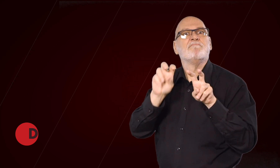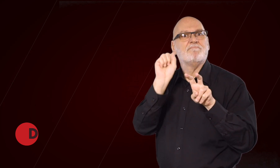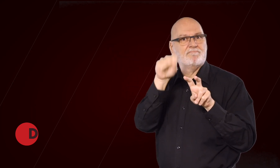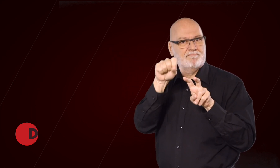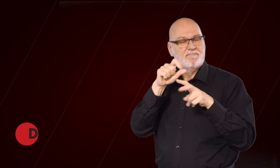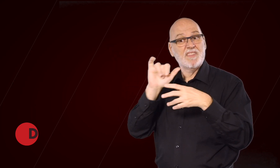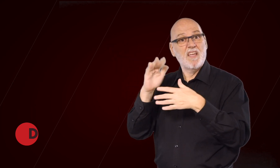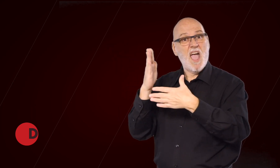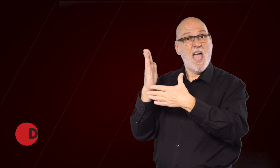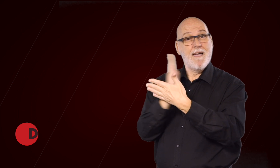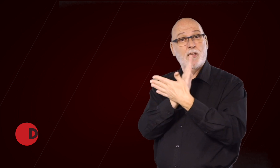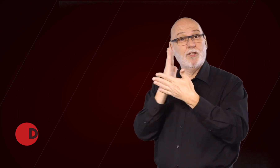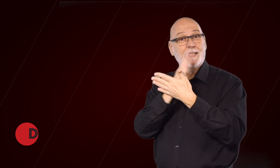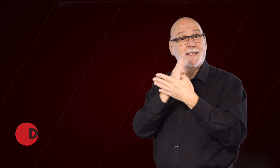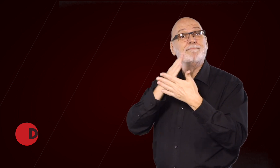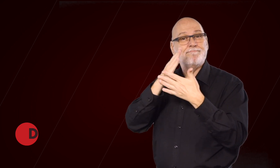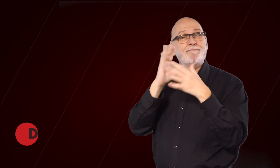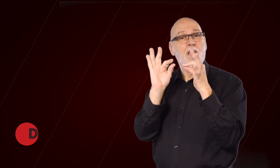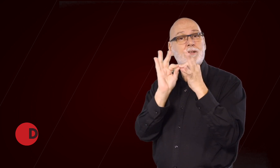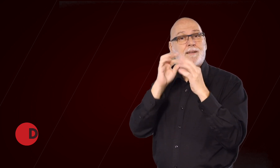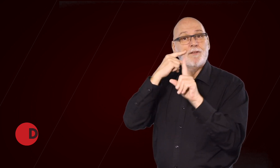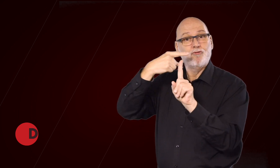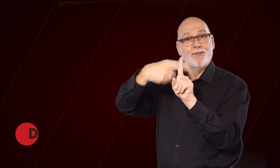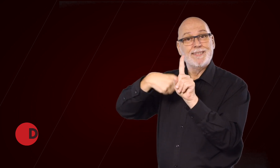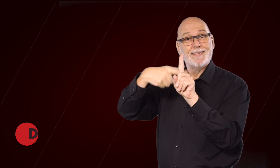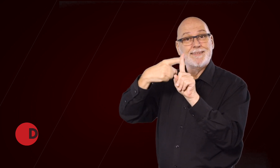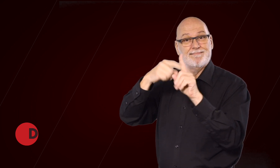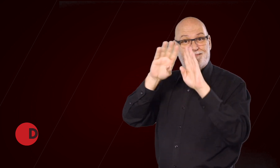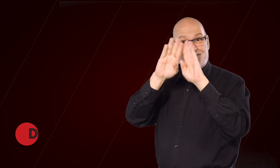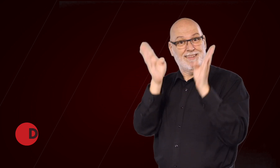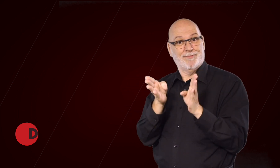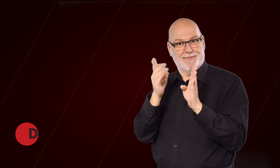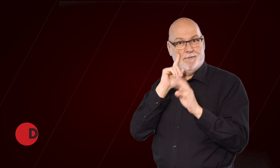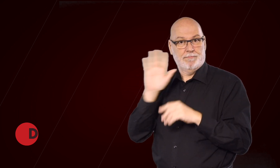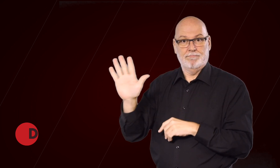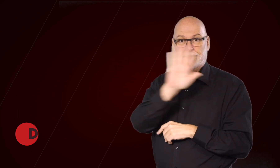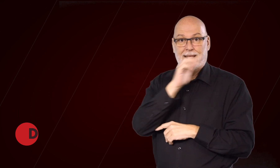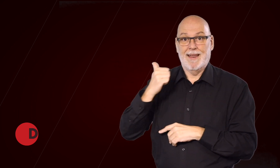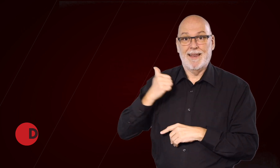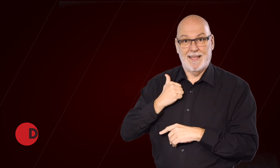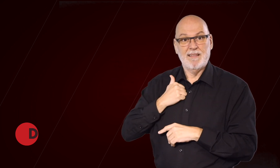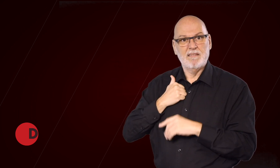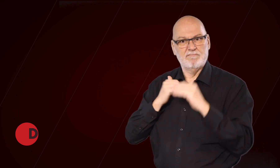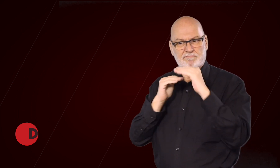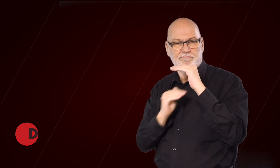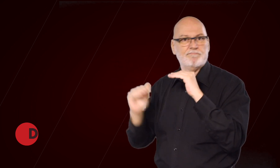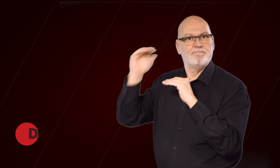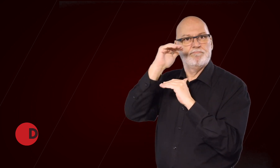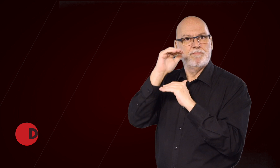by early December, the average cost of renting a home in Canada